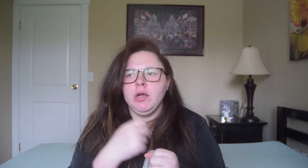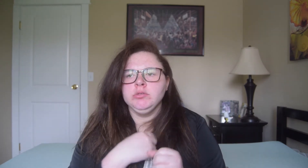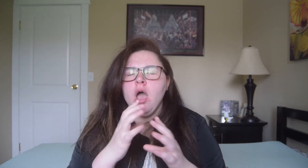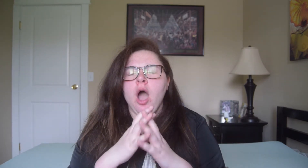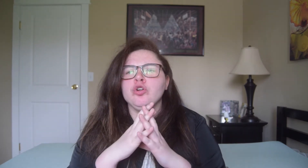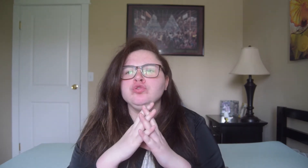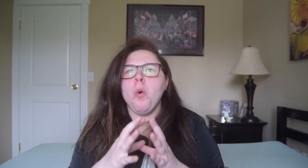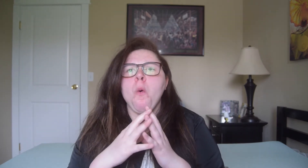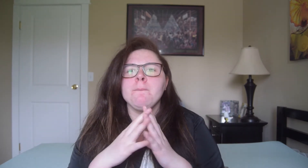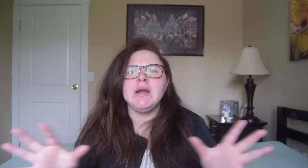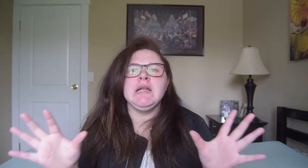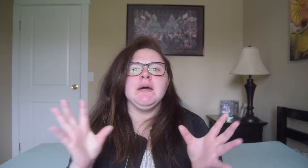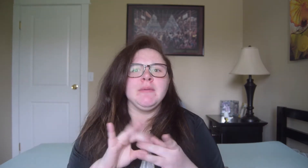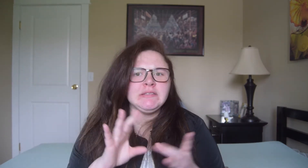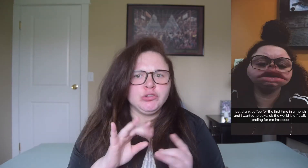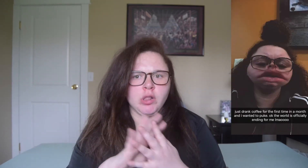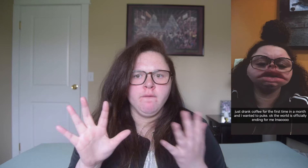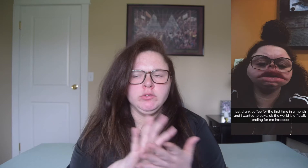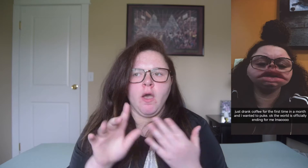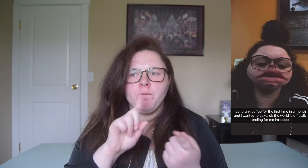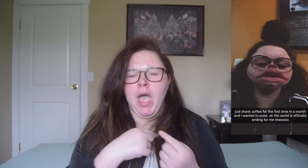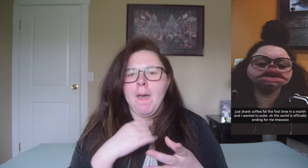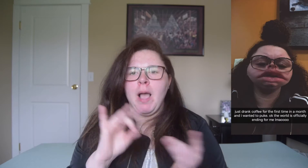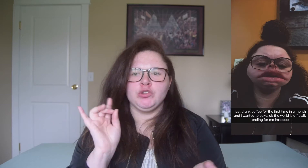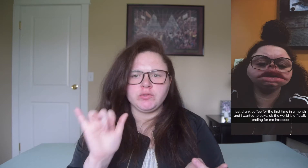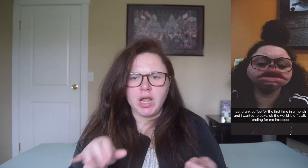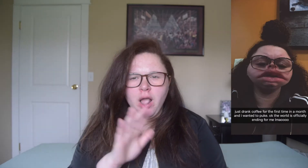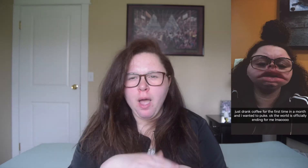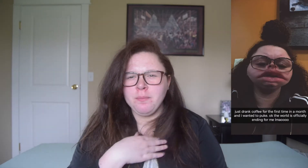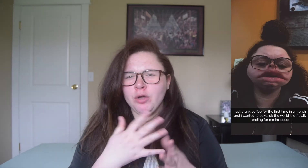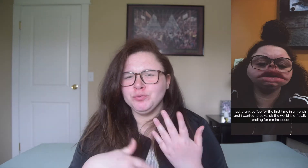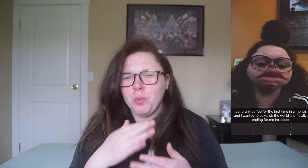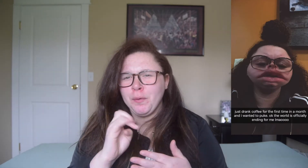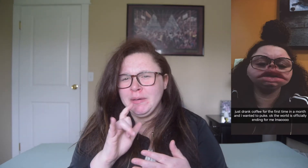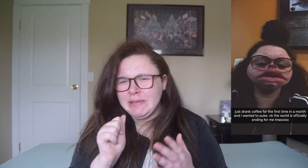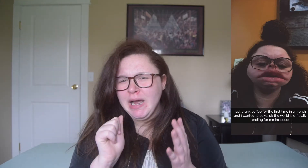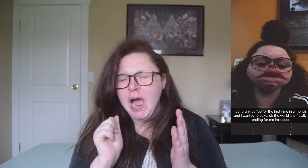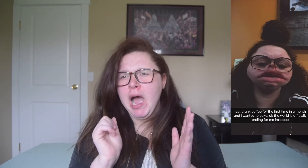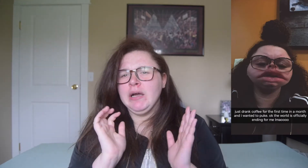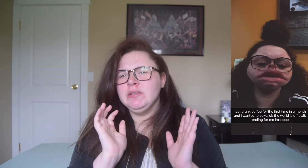Because I got too many messages when I mentioned that on my social media